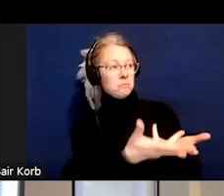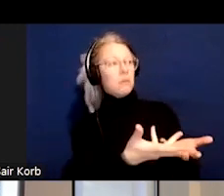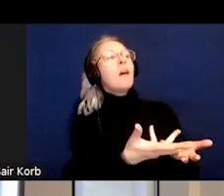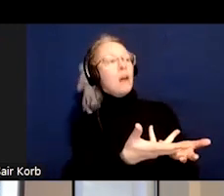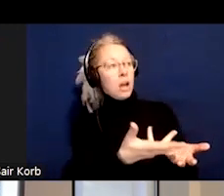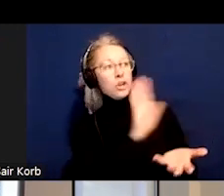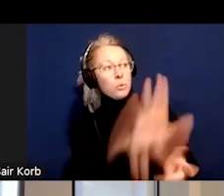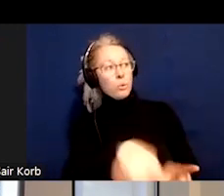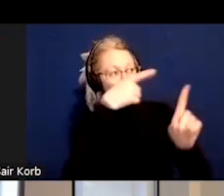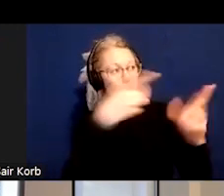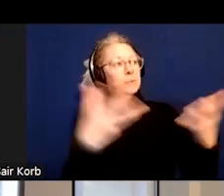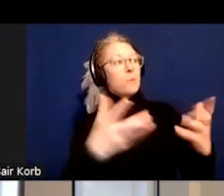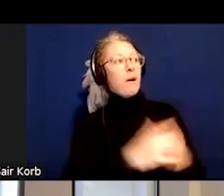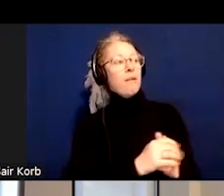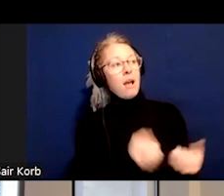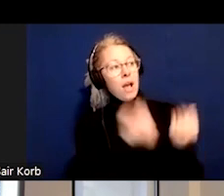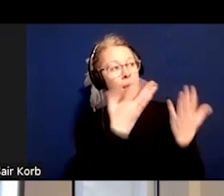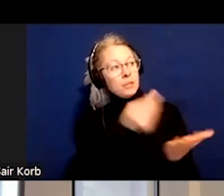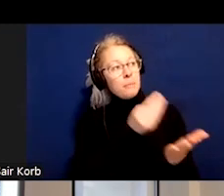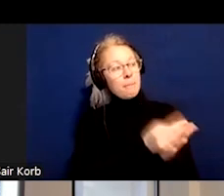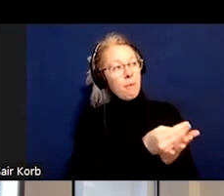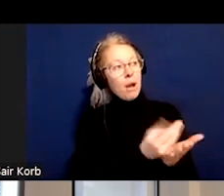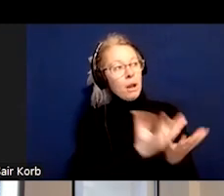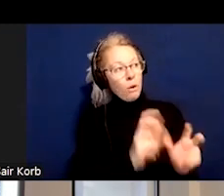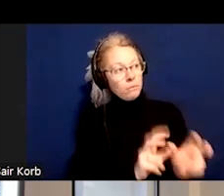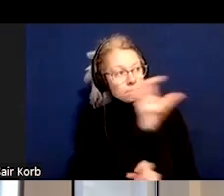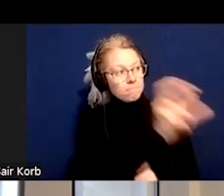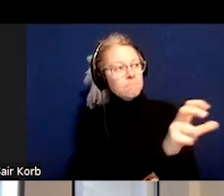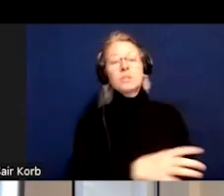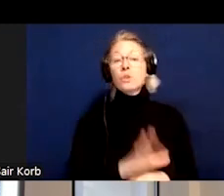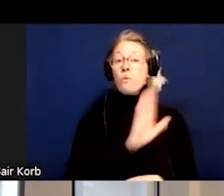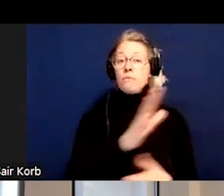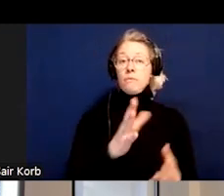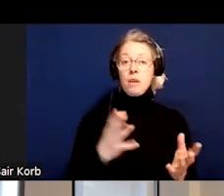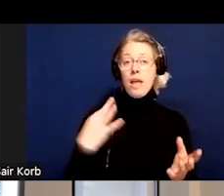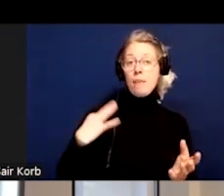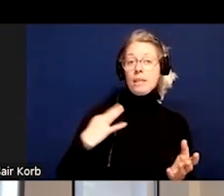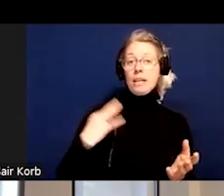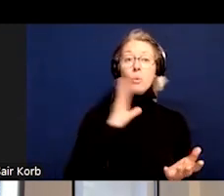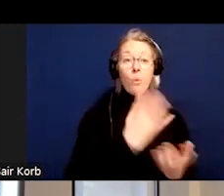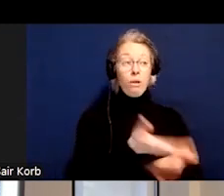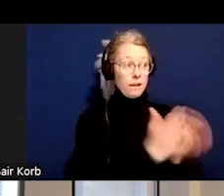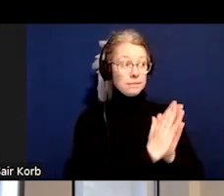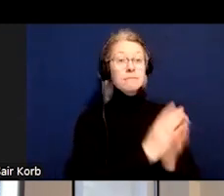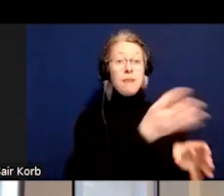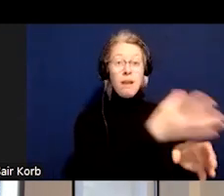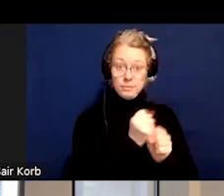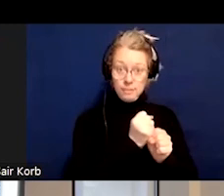So applications are accepted and assessed on an ongoing basis until the pool has been expended for the year.